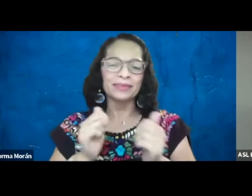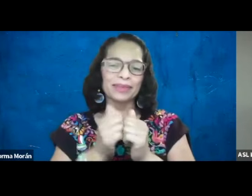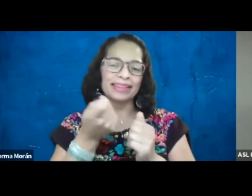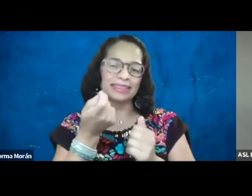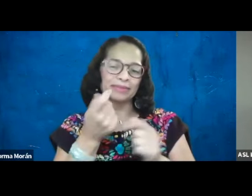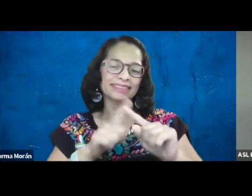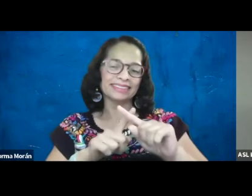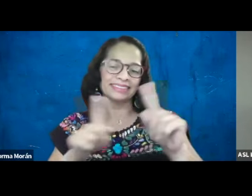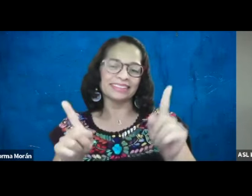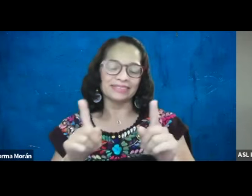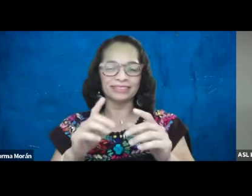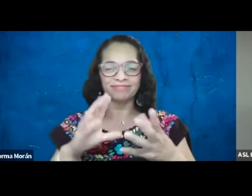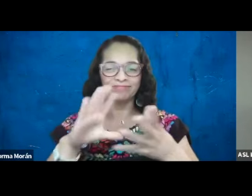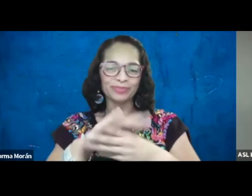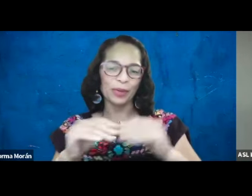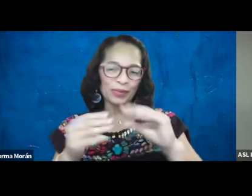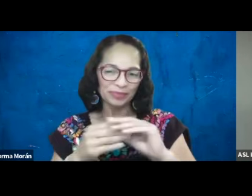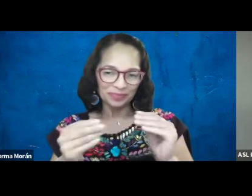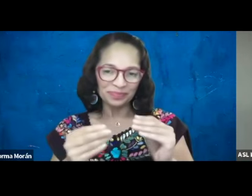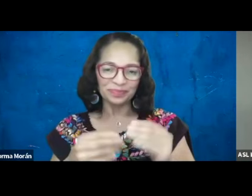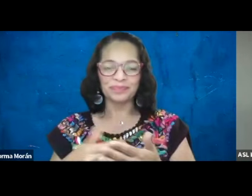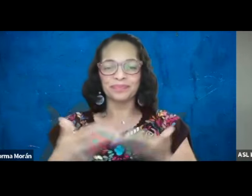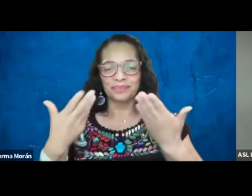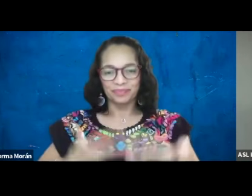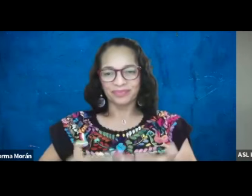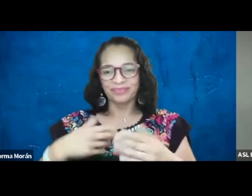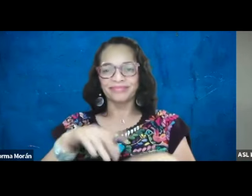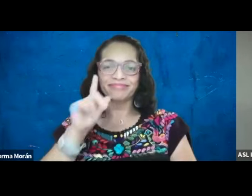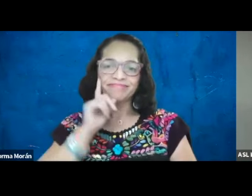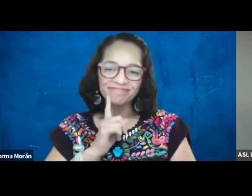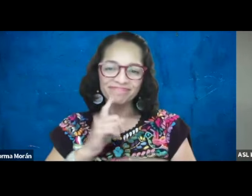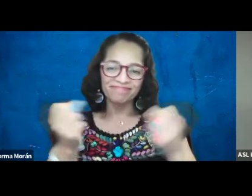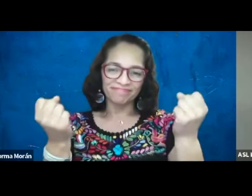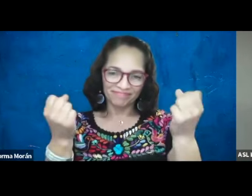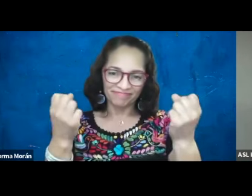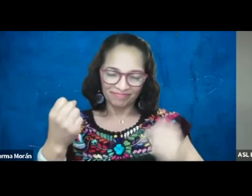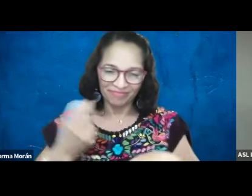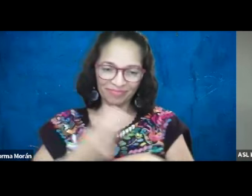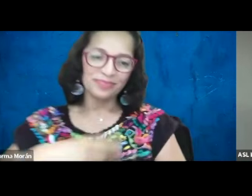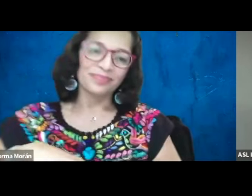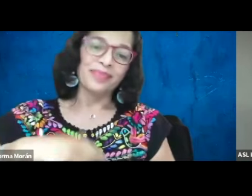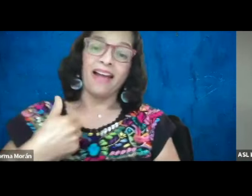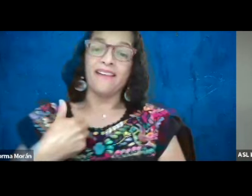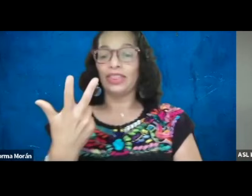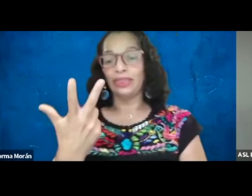and I'm here with a bit of a different story. So I am a deaf woman